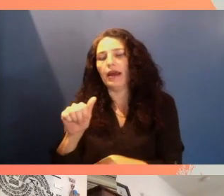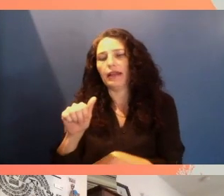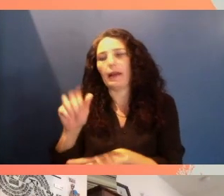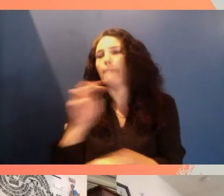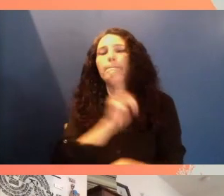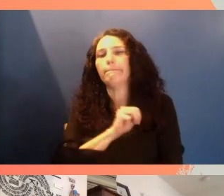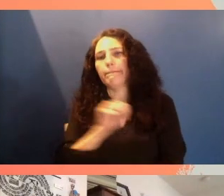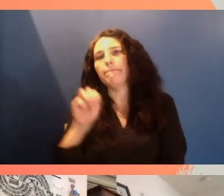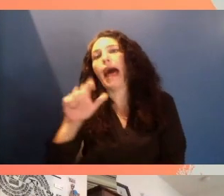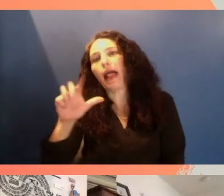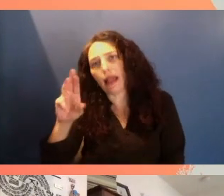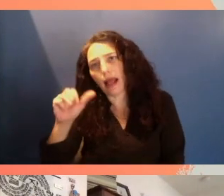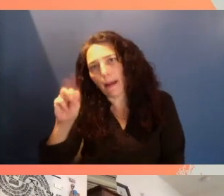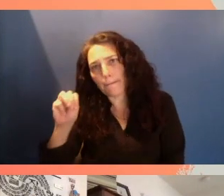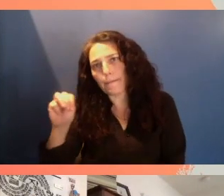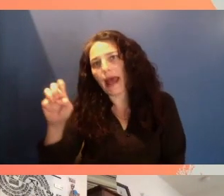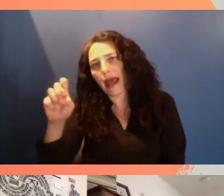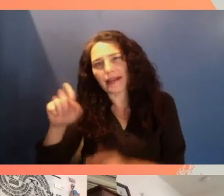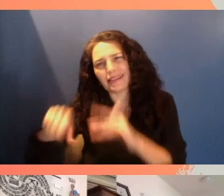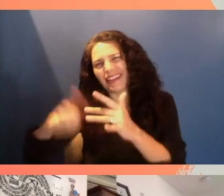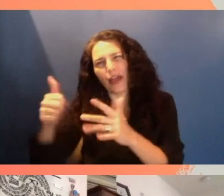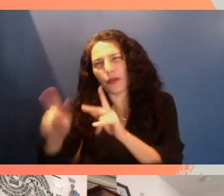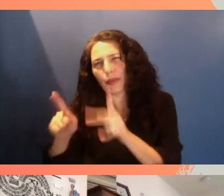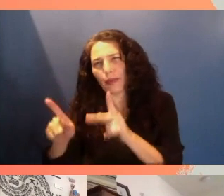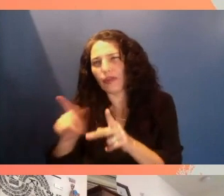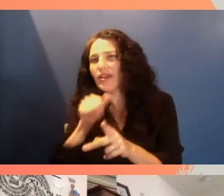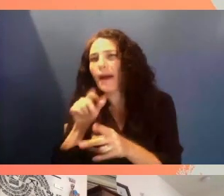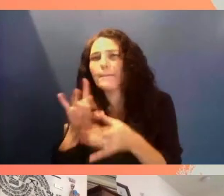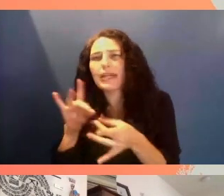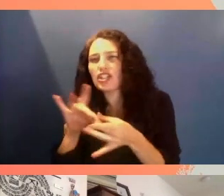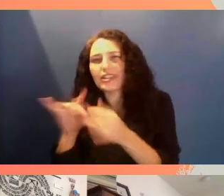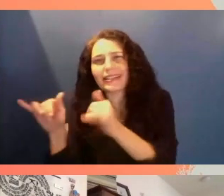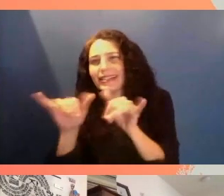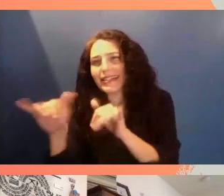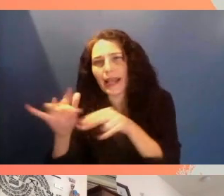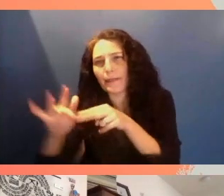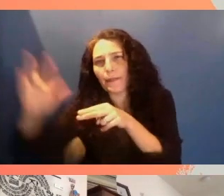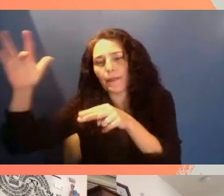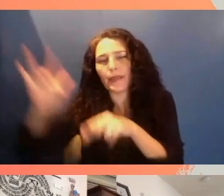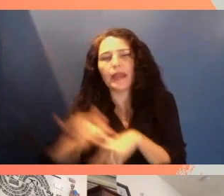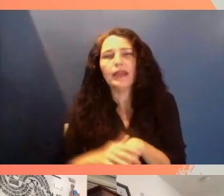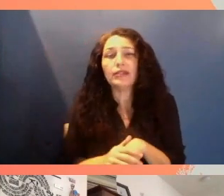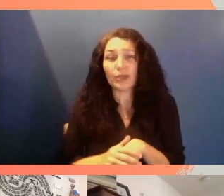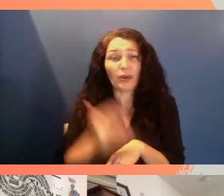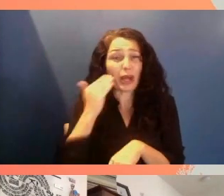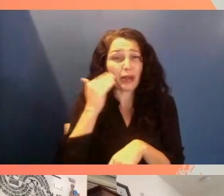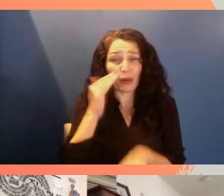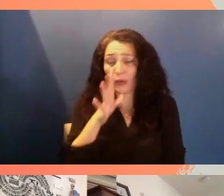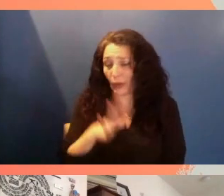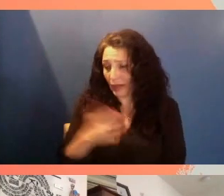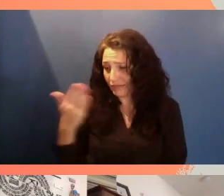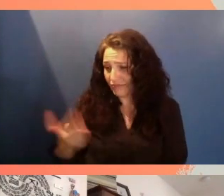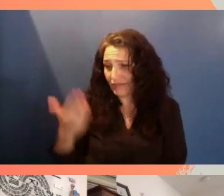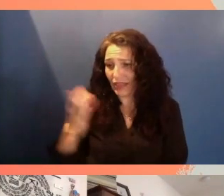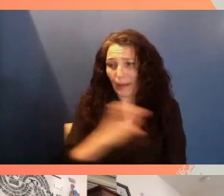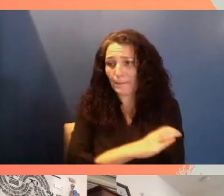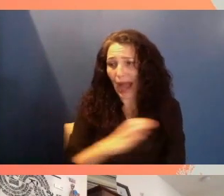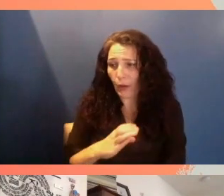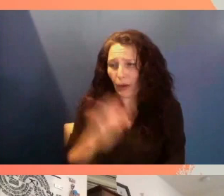And yeah, I just, women and femmes are just power. And I just didn't understand why people weren't talking about it.